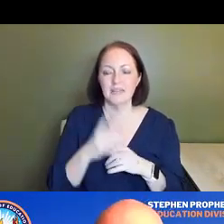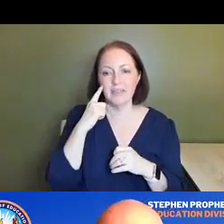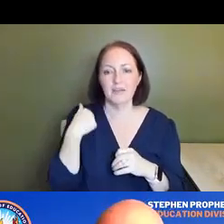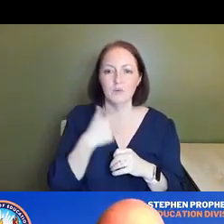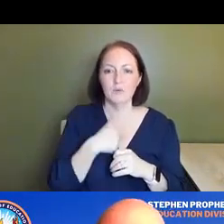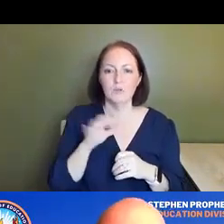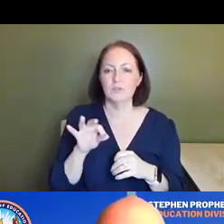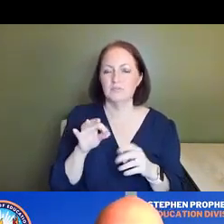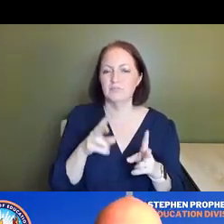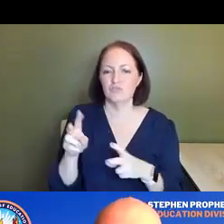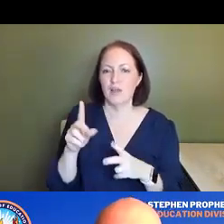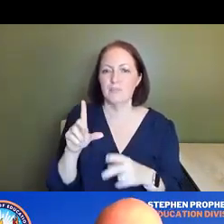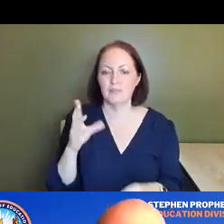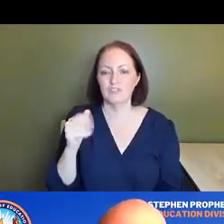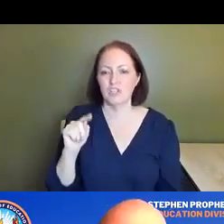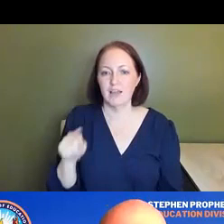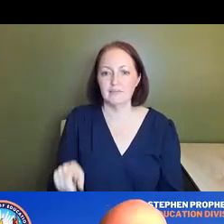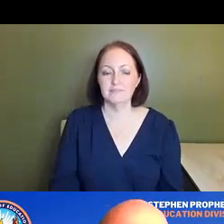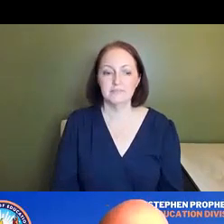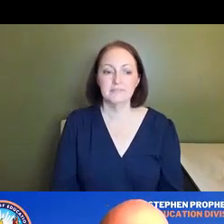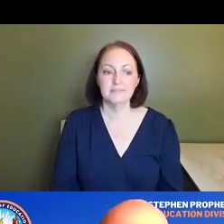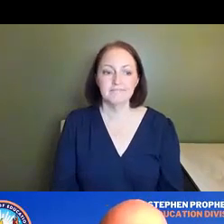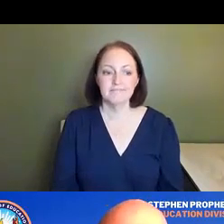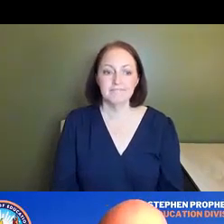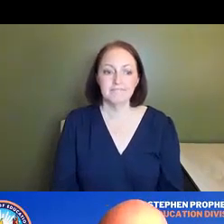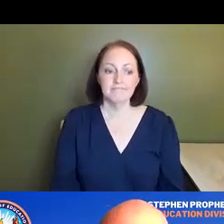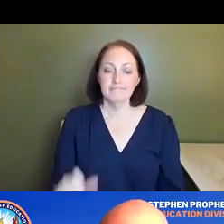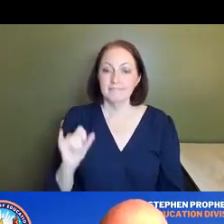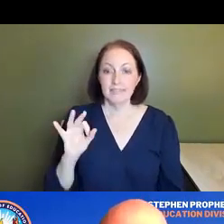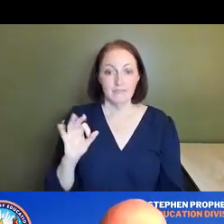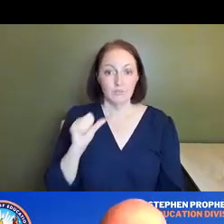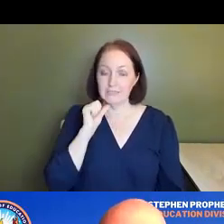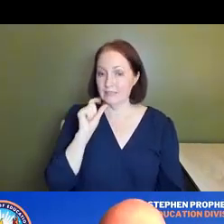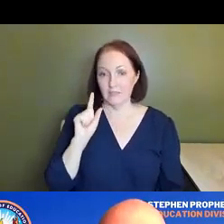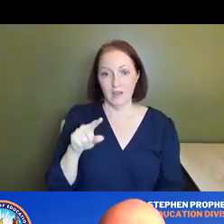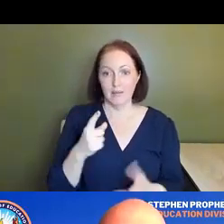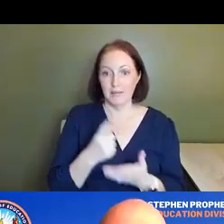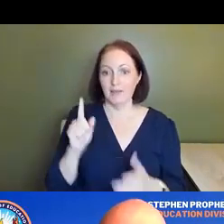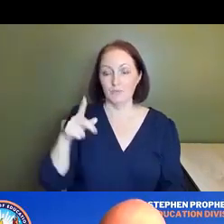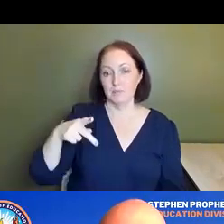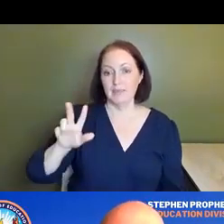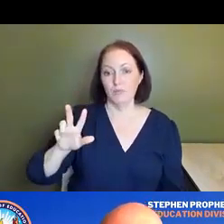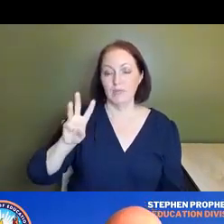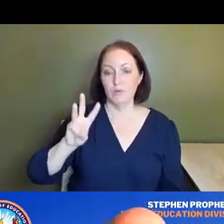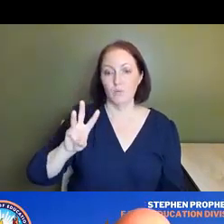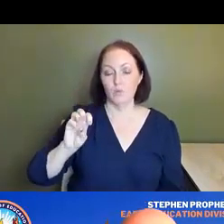chat. If you didn't make it to last week's P-3 Webinar on Building a Robust Diverse and